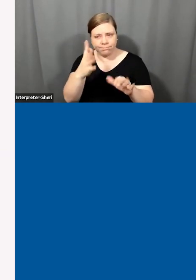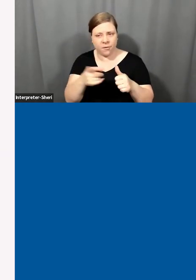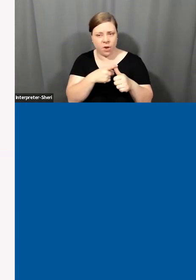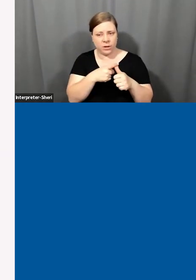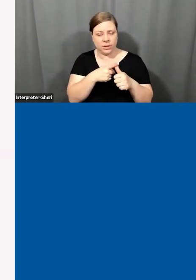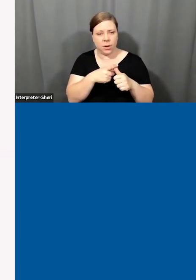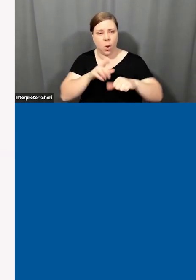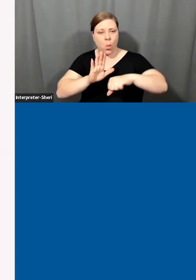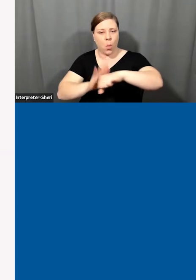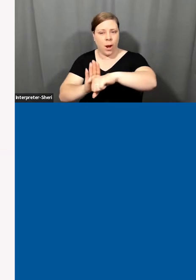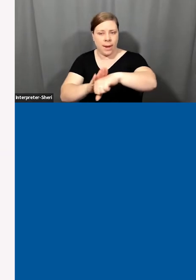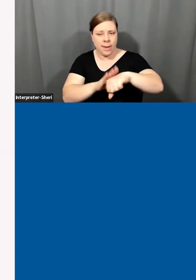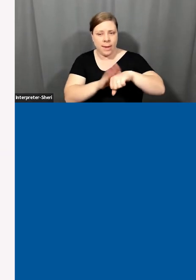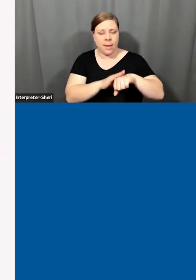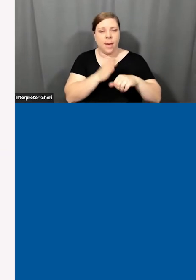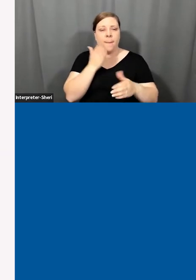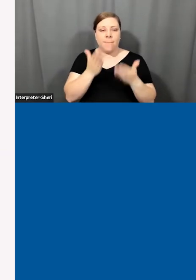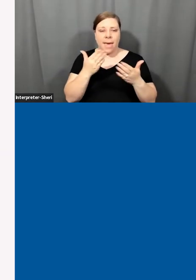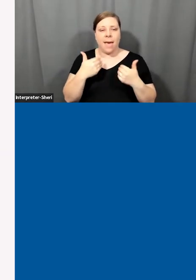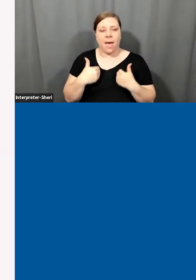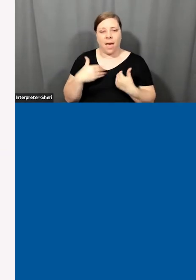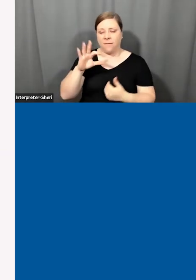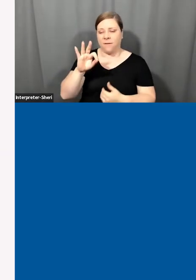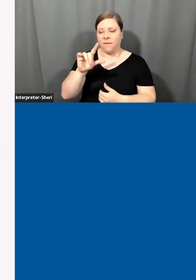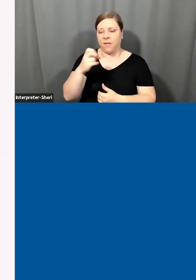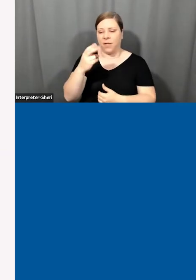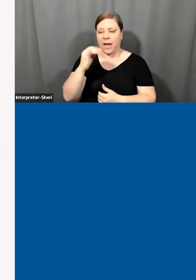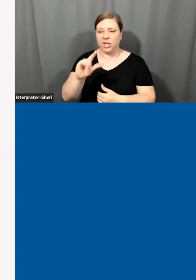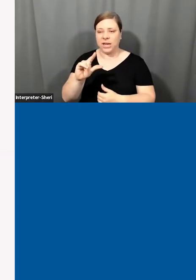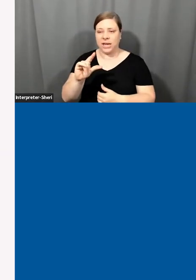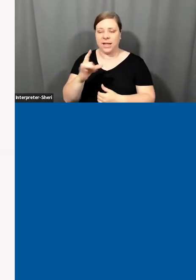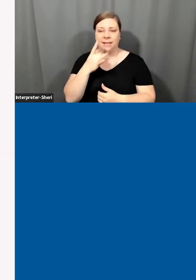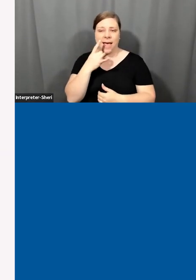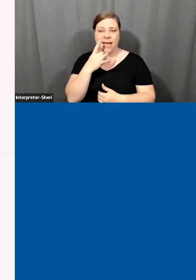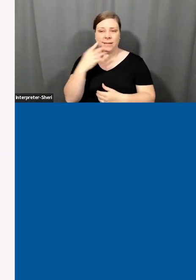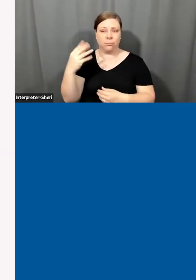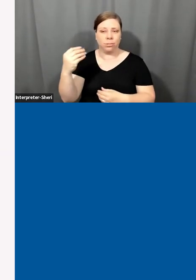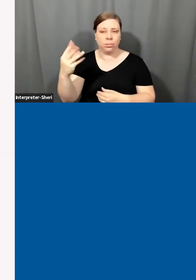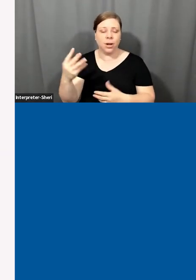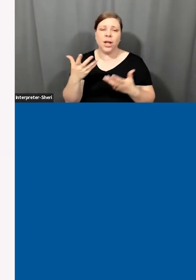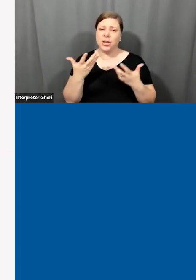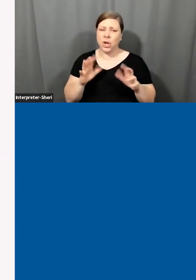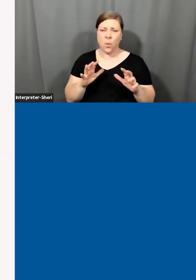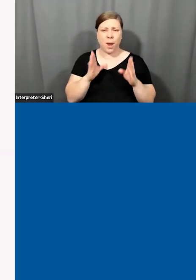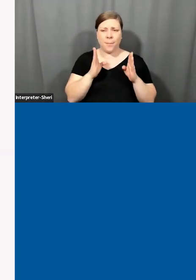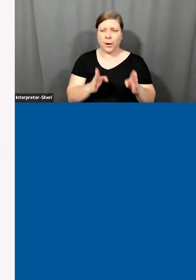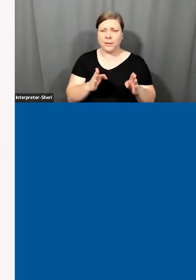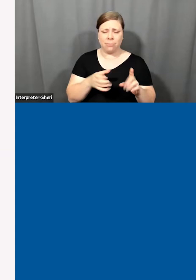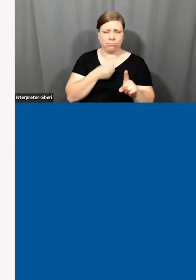warning, may have flashing lights, but again, we don't need a headache or a migraine trigger just because you wanted to use a really cool